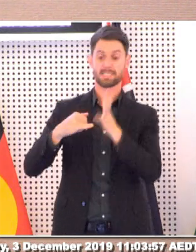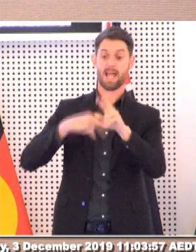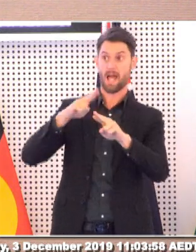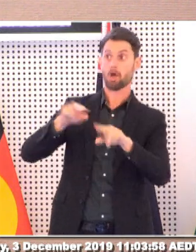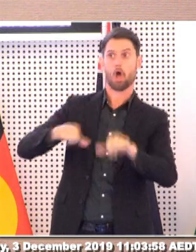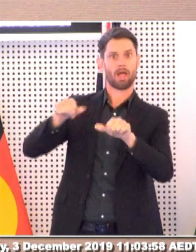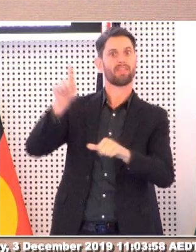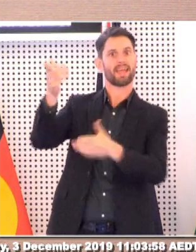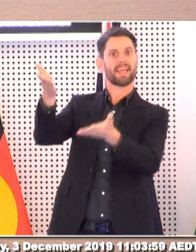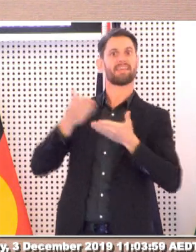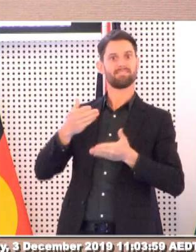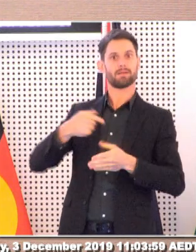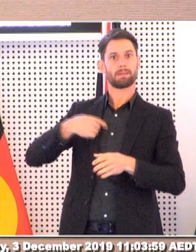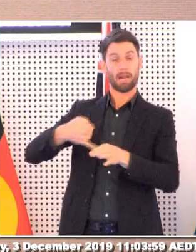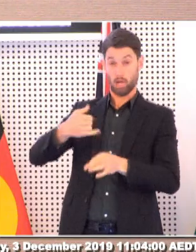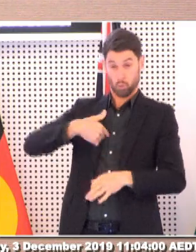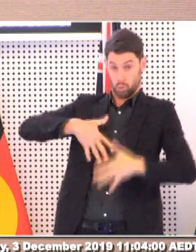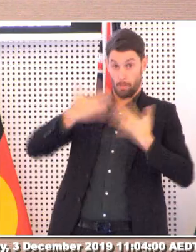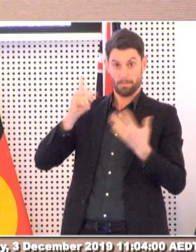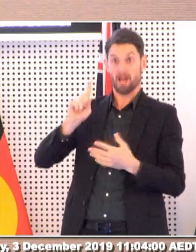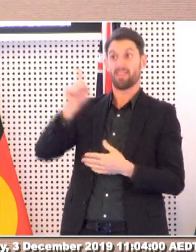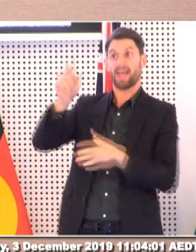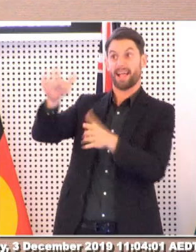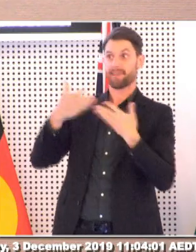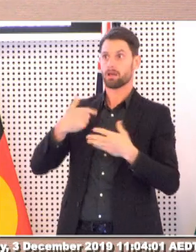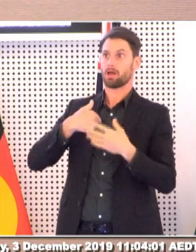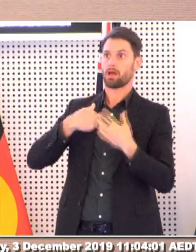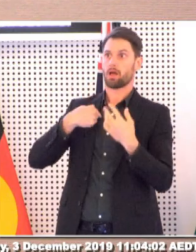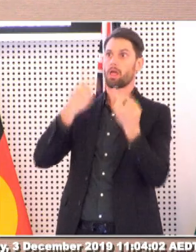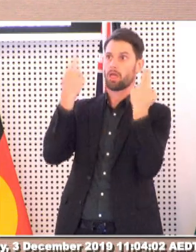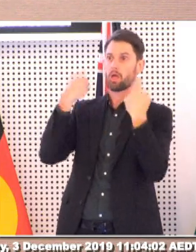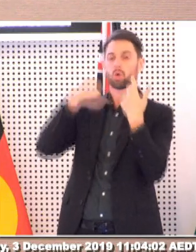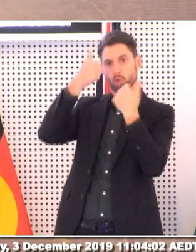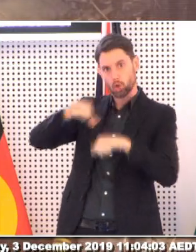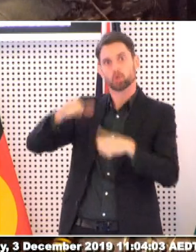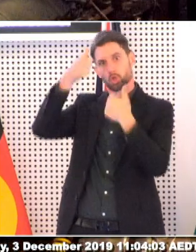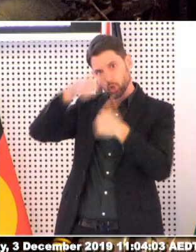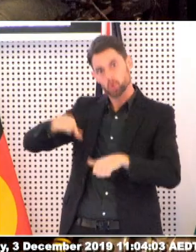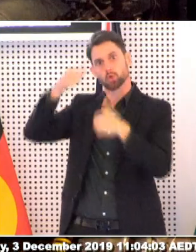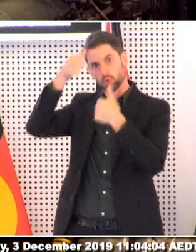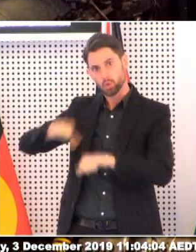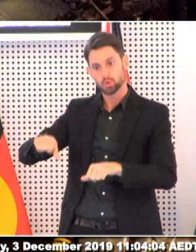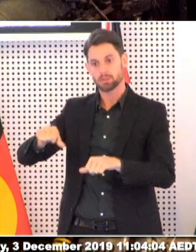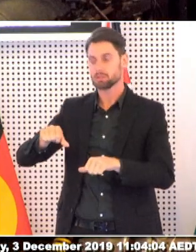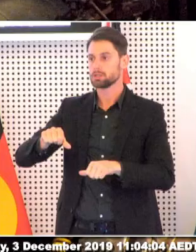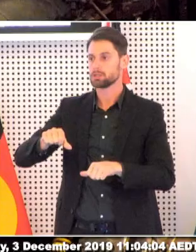how do you – how do we, I guess - - - So it’s sort of how do you know that - - - Yes, what is the line.